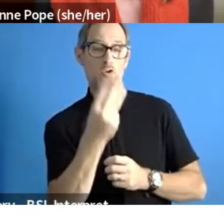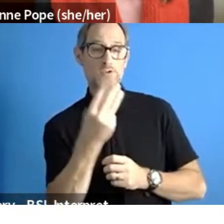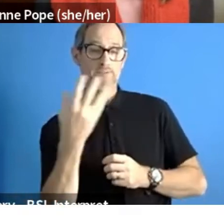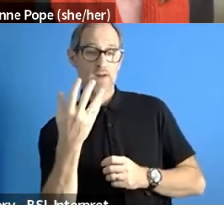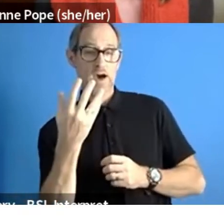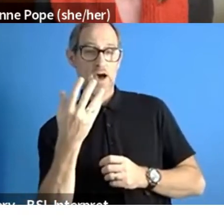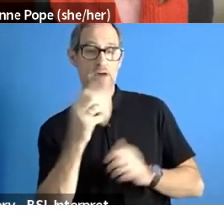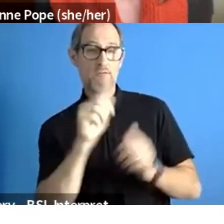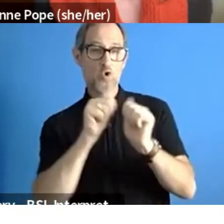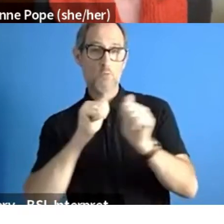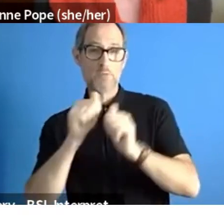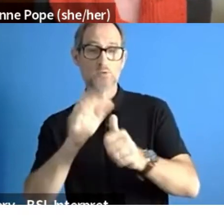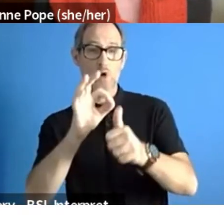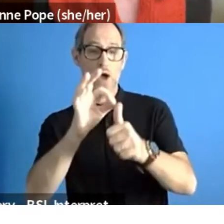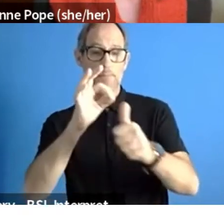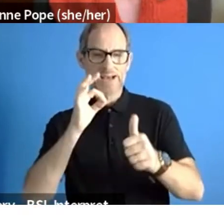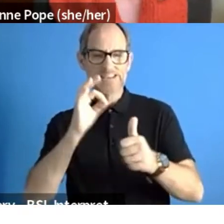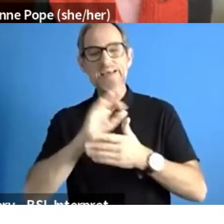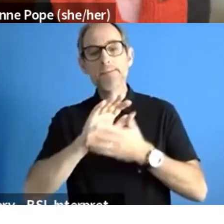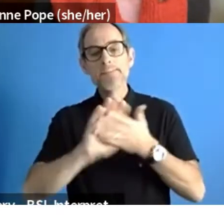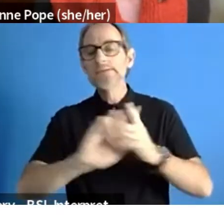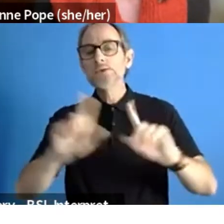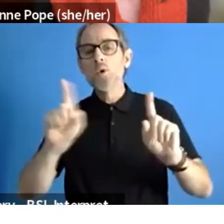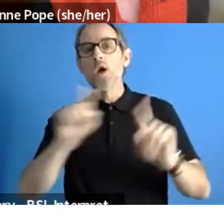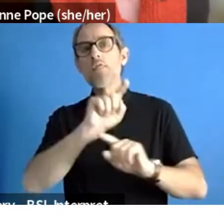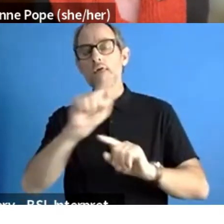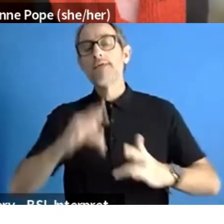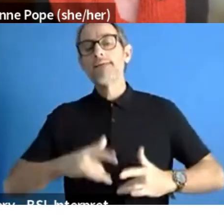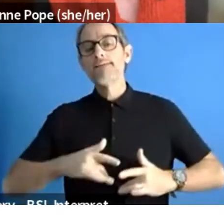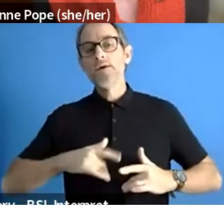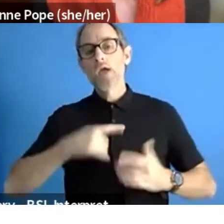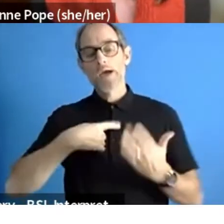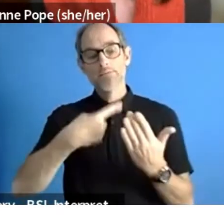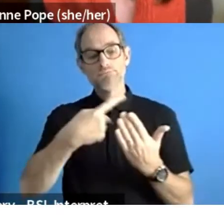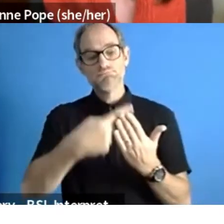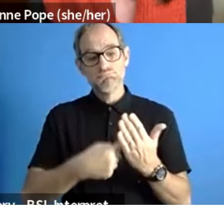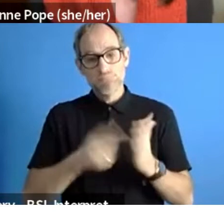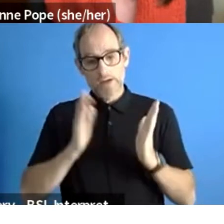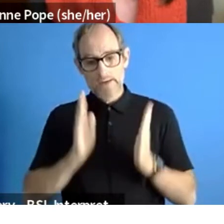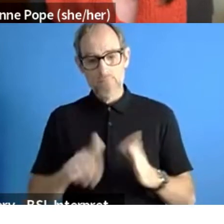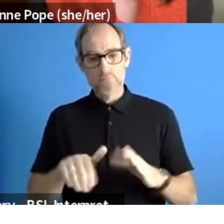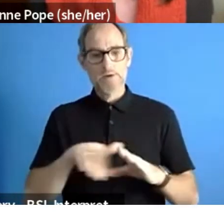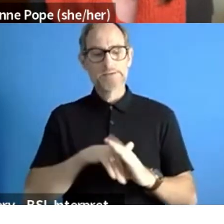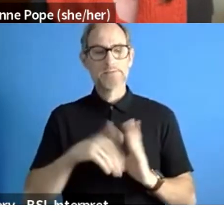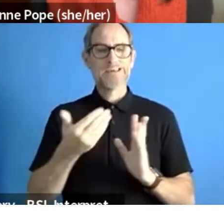means they believed they could meet the strict criteria we set out. Those 35